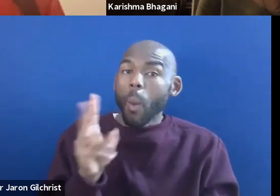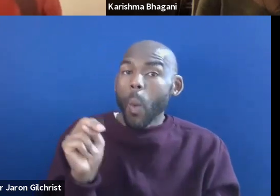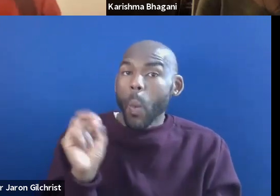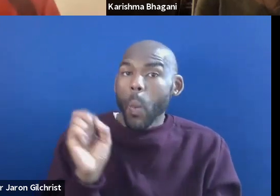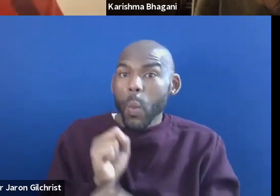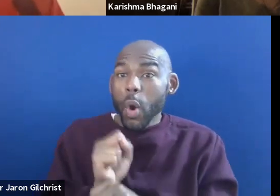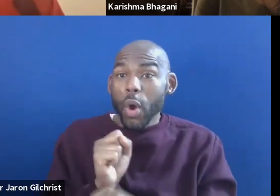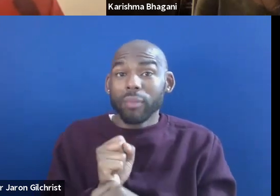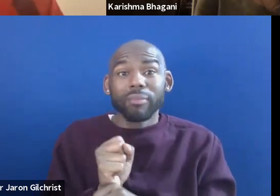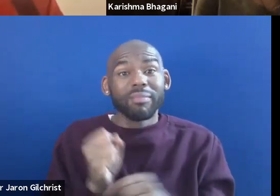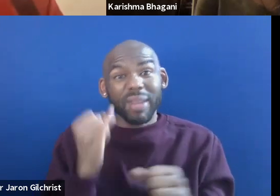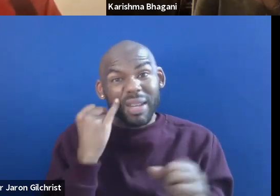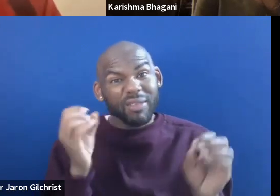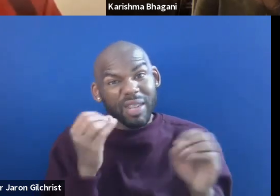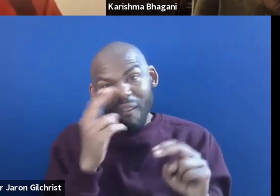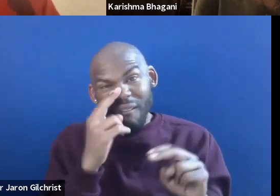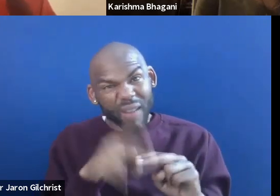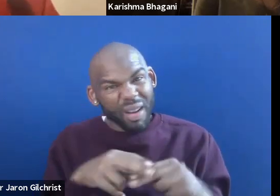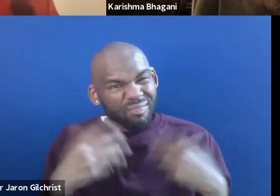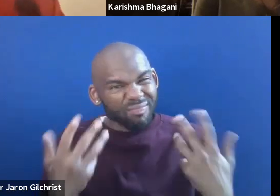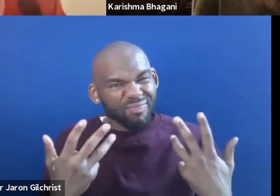paint or something, you know? Yeah.